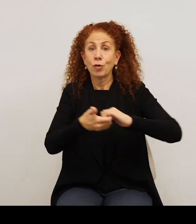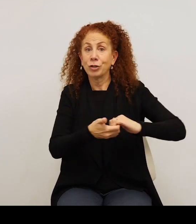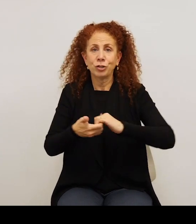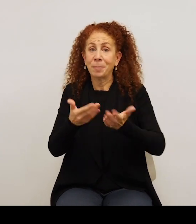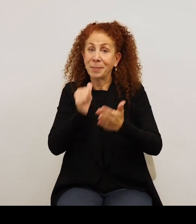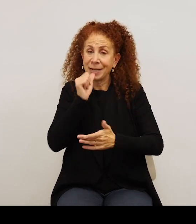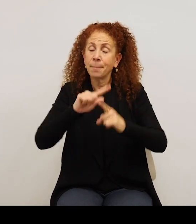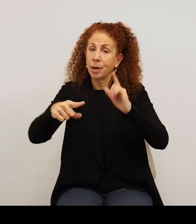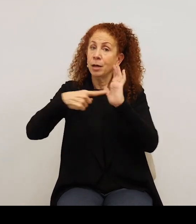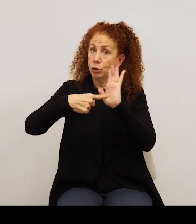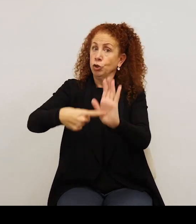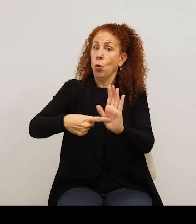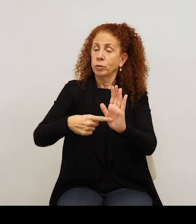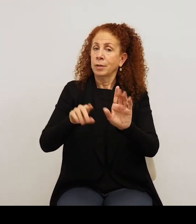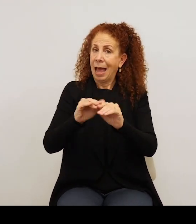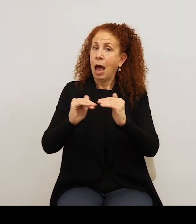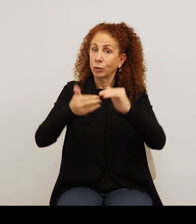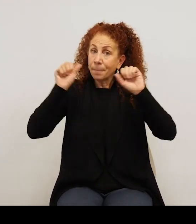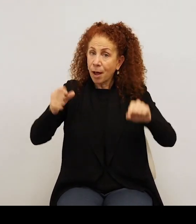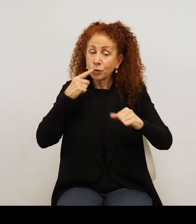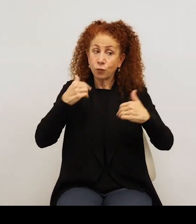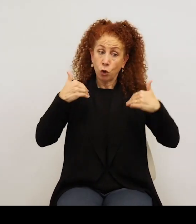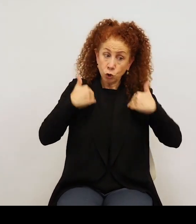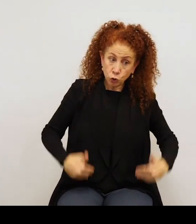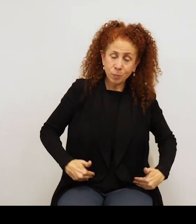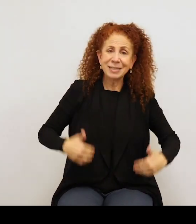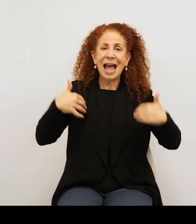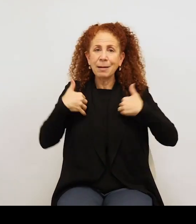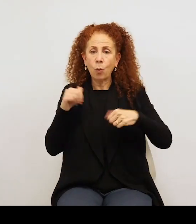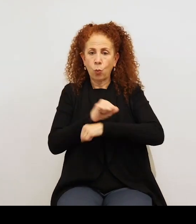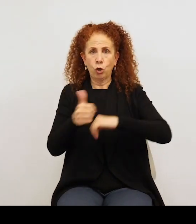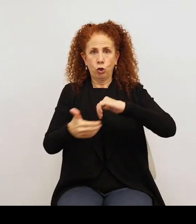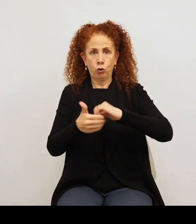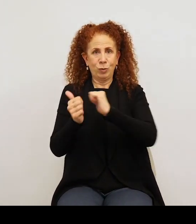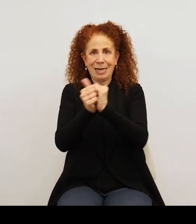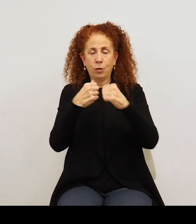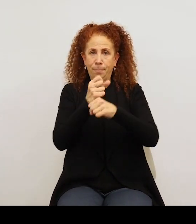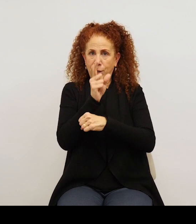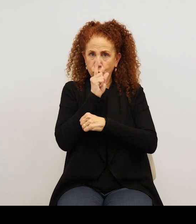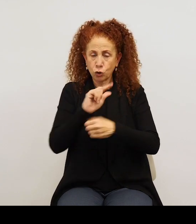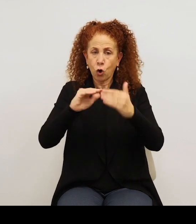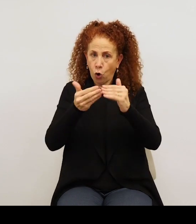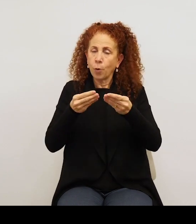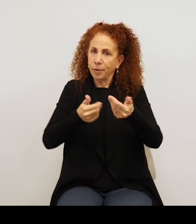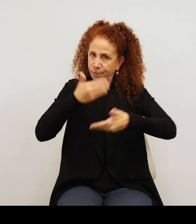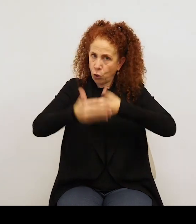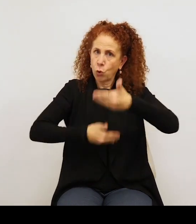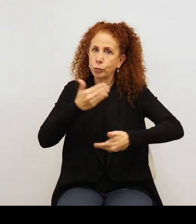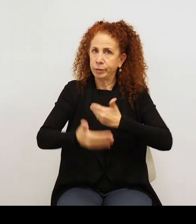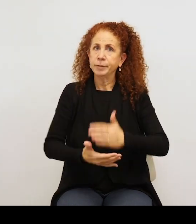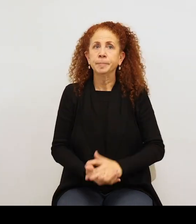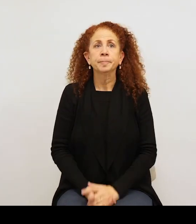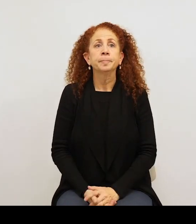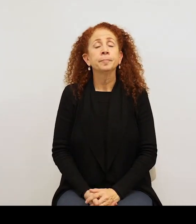but it shows how it is possible for humans and animals to work together to assure urban flows.